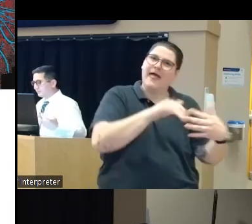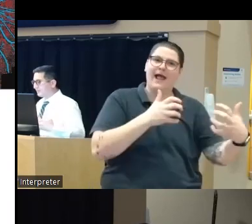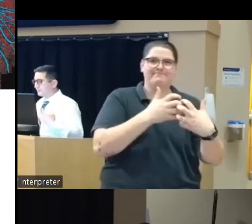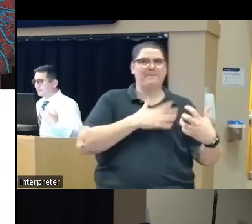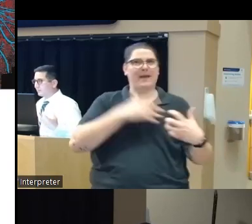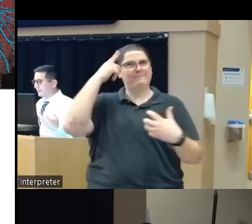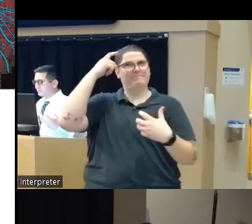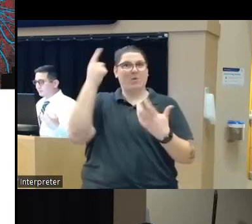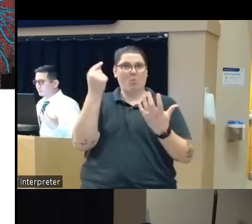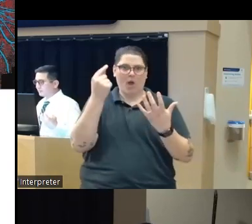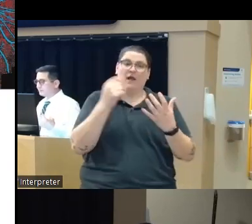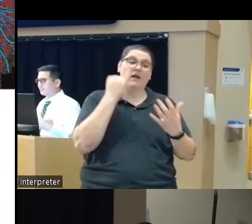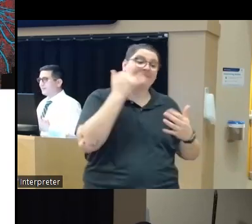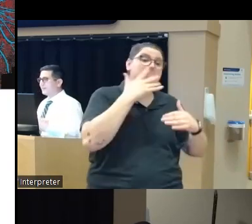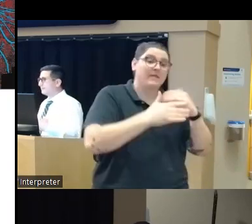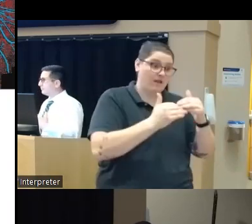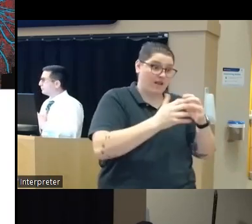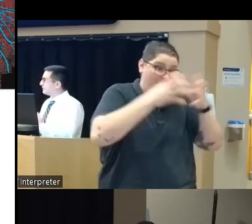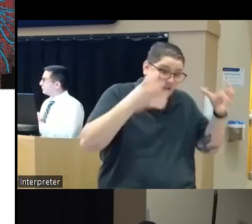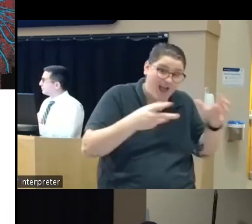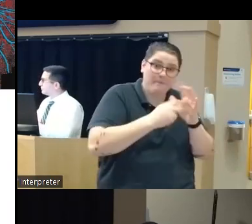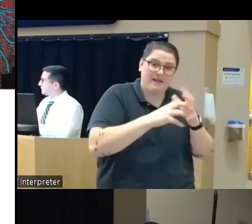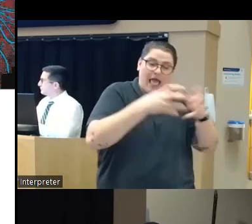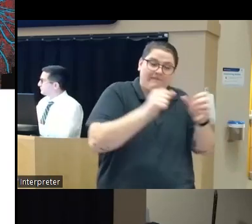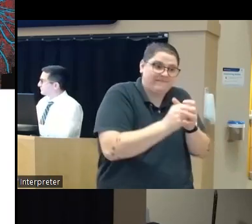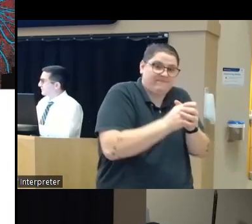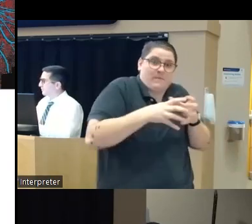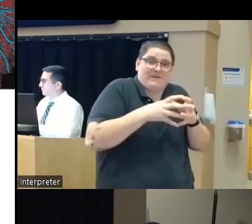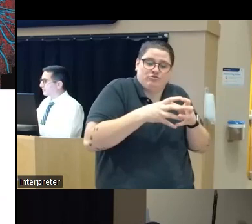with inflammation a microvascular dysfunction that we really early core psychosis is an area